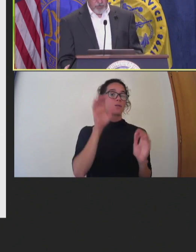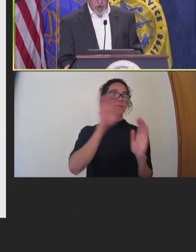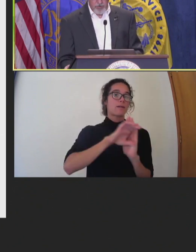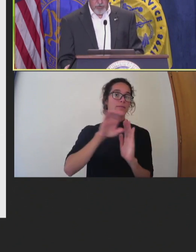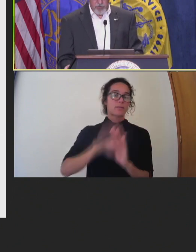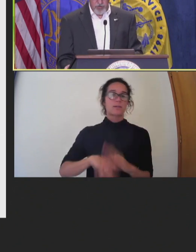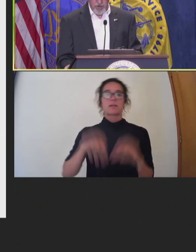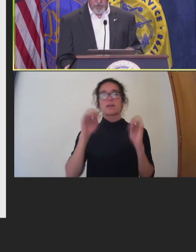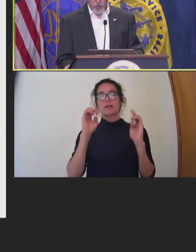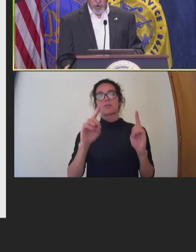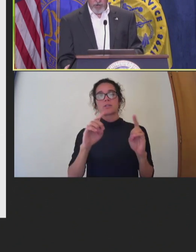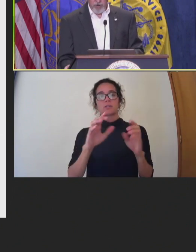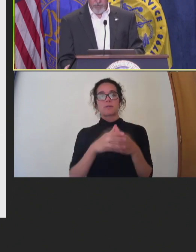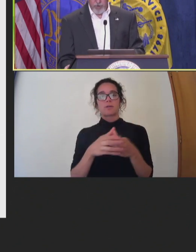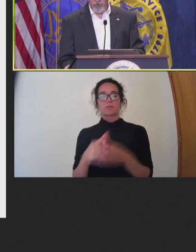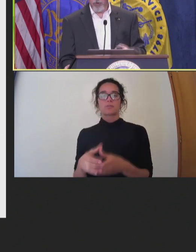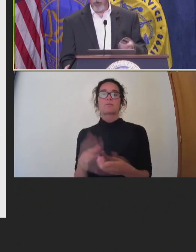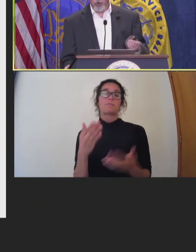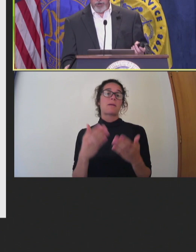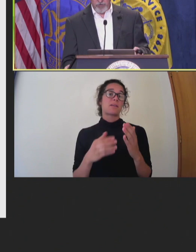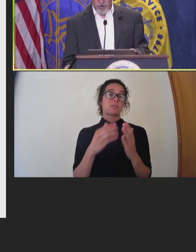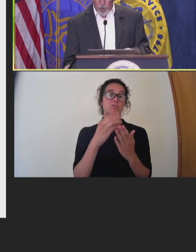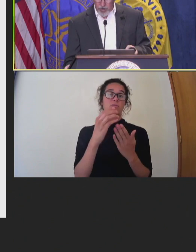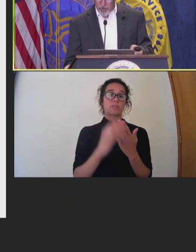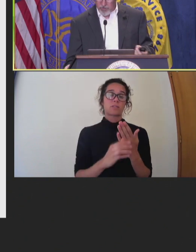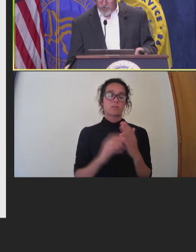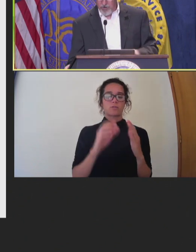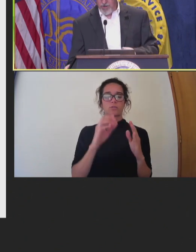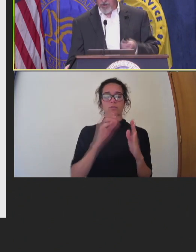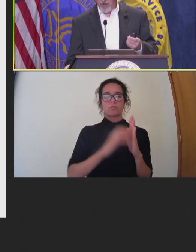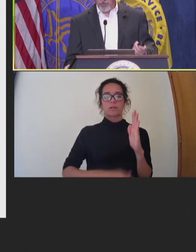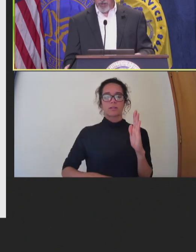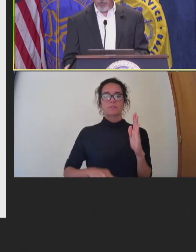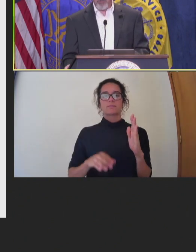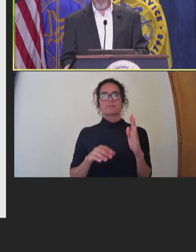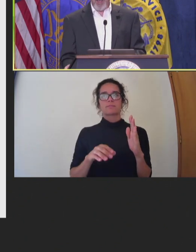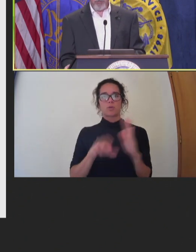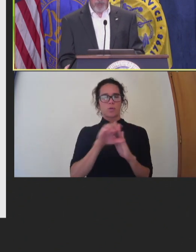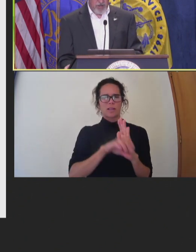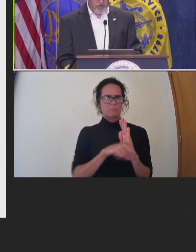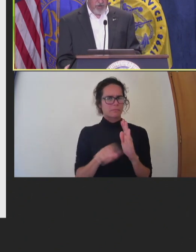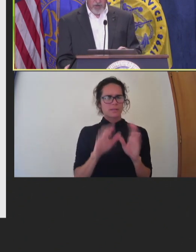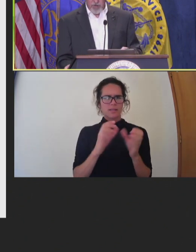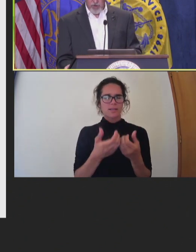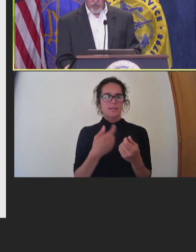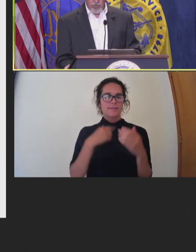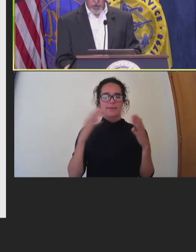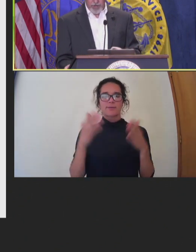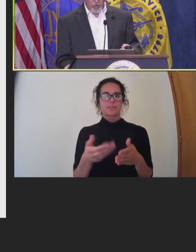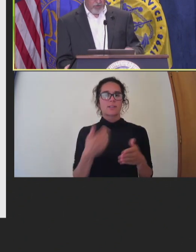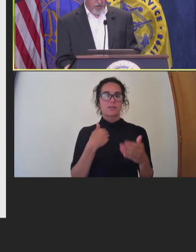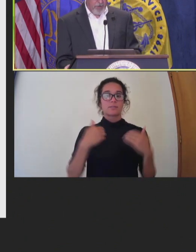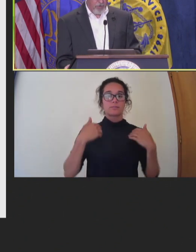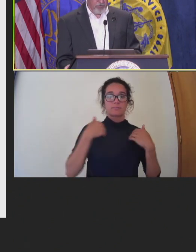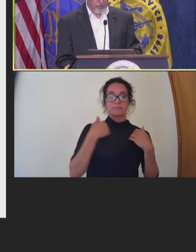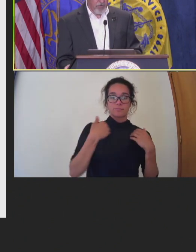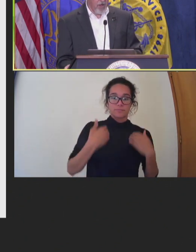modules and even curricula focused on organisms, diseases, and vaccines, using relatable examples.